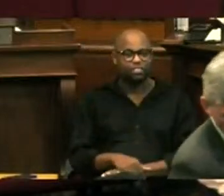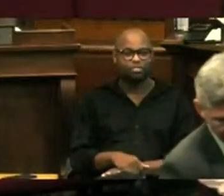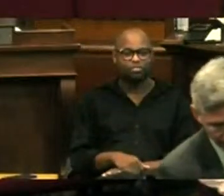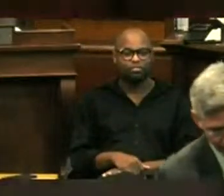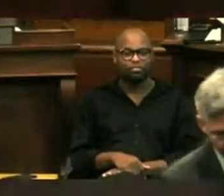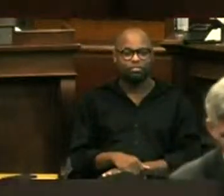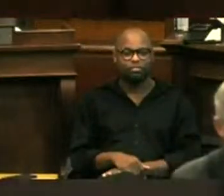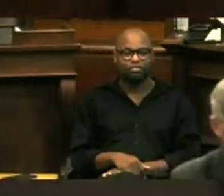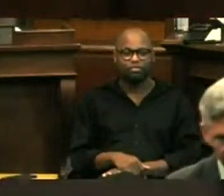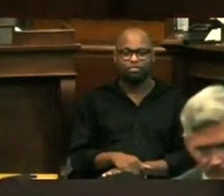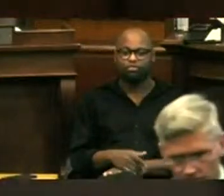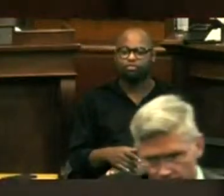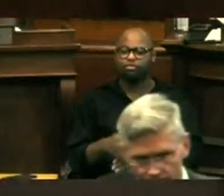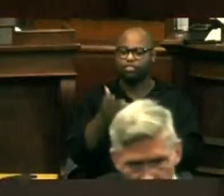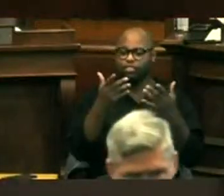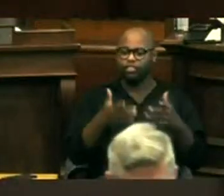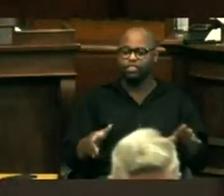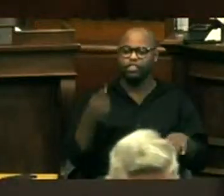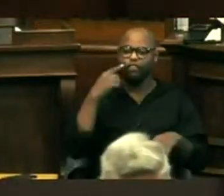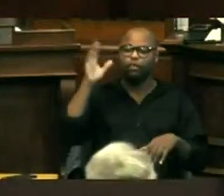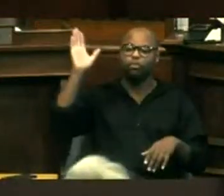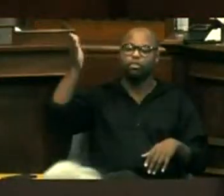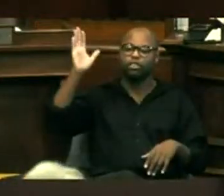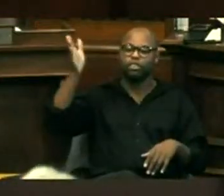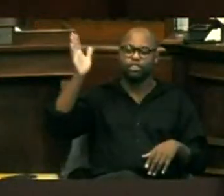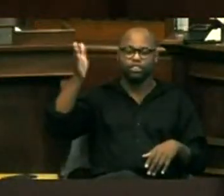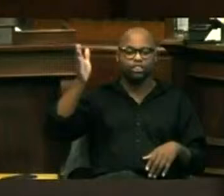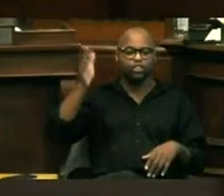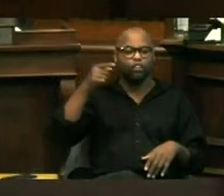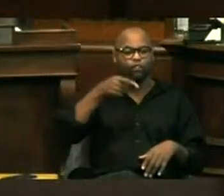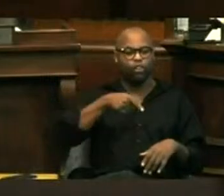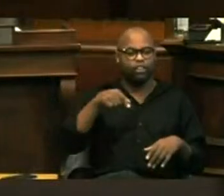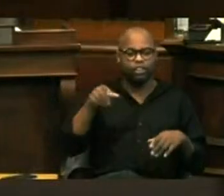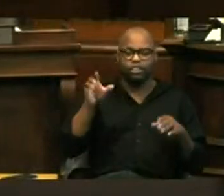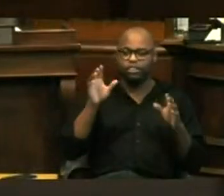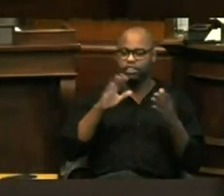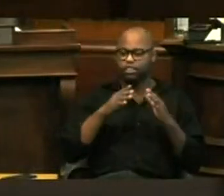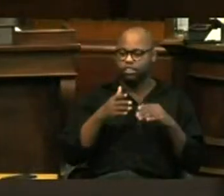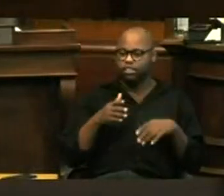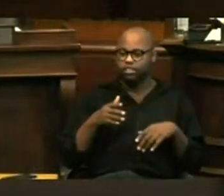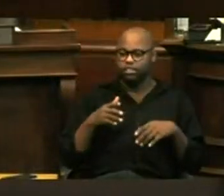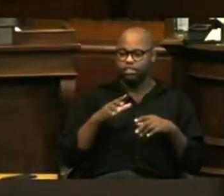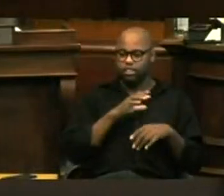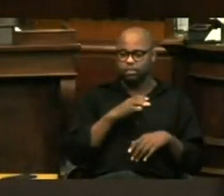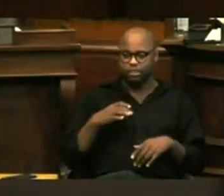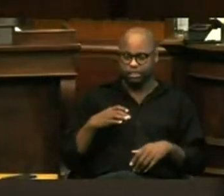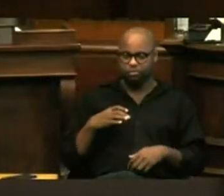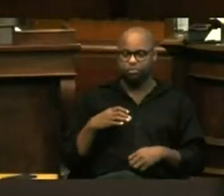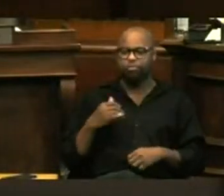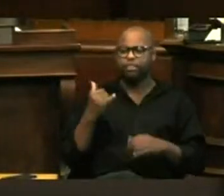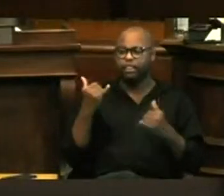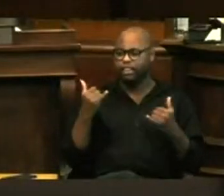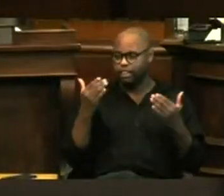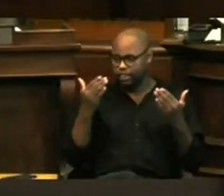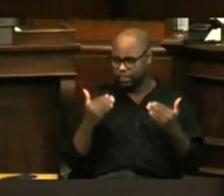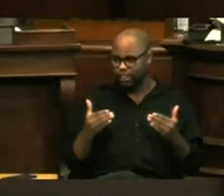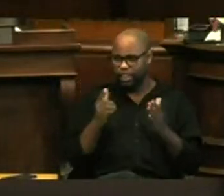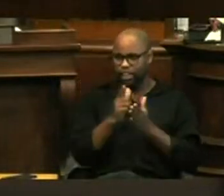you for your presentation. Thank you very much. So that will conclude the presentation